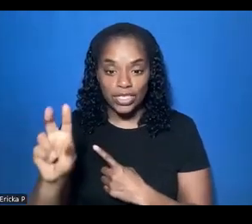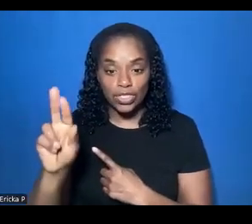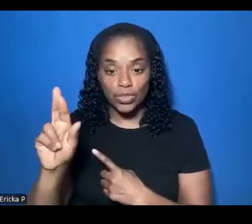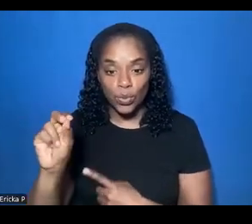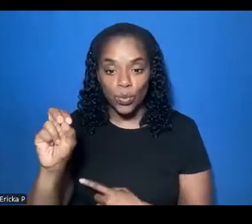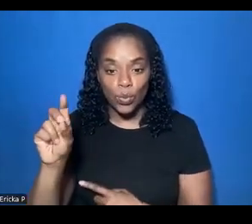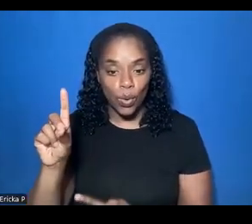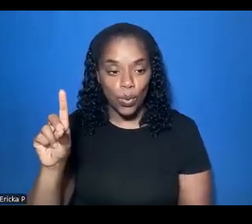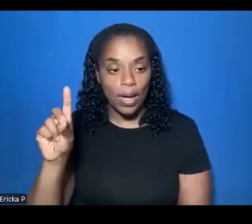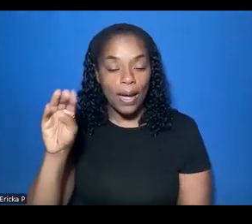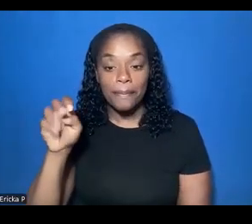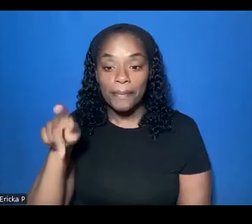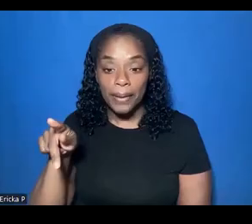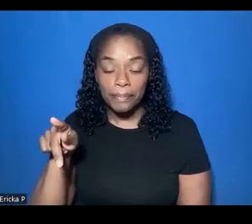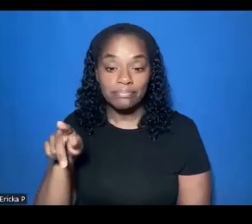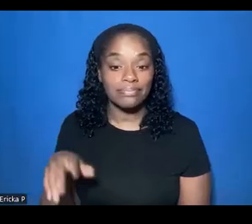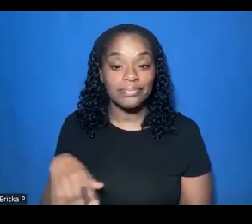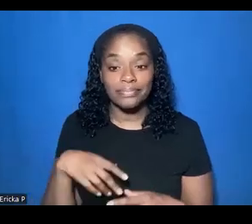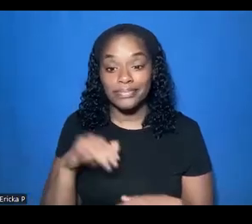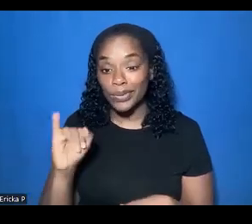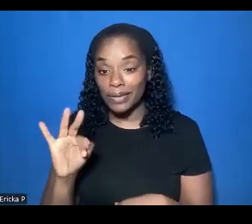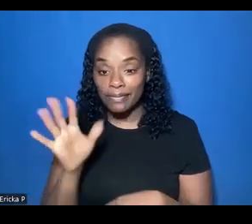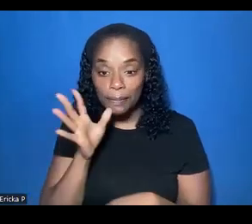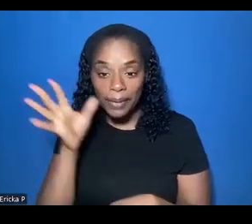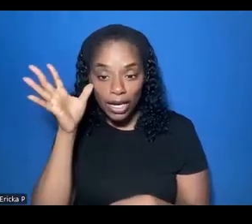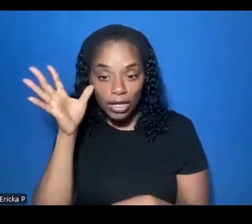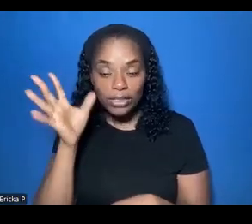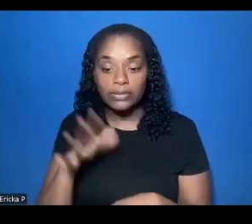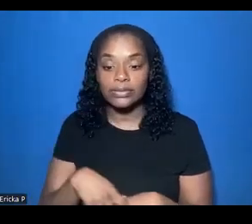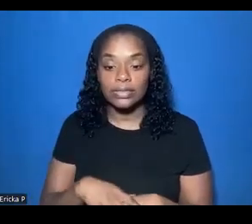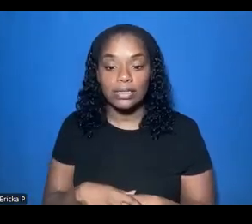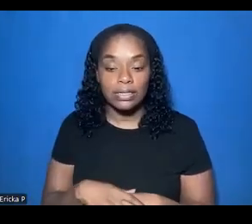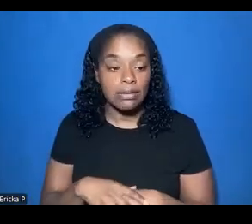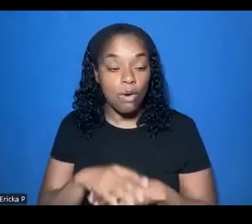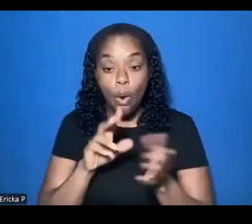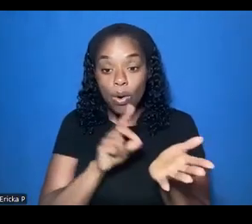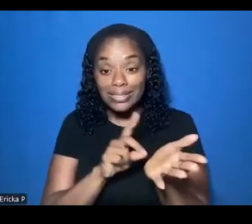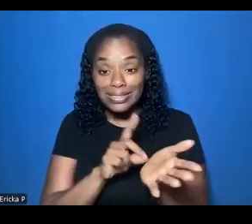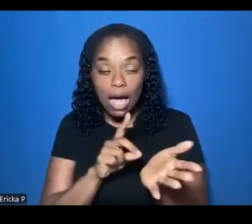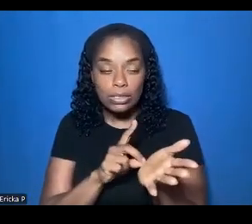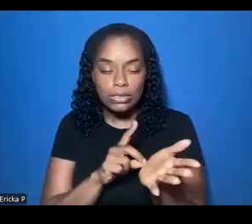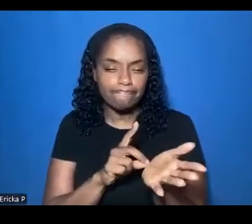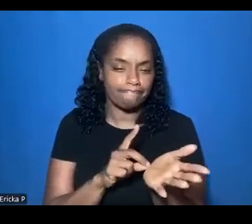So when either a parent or, a doctor suspects that a child